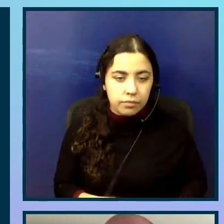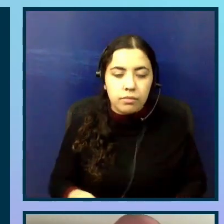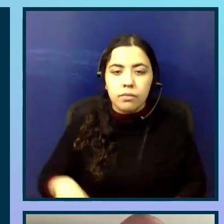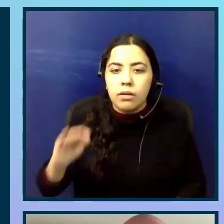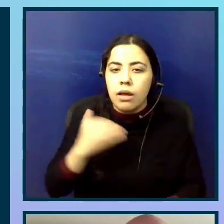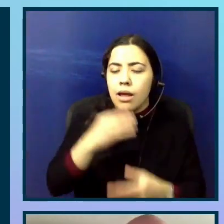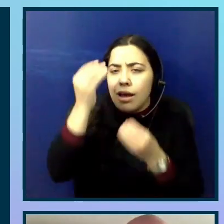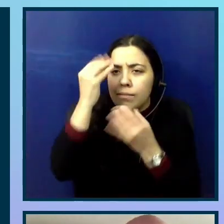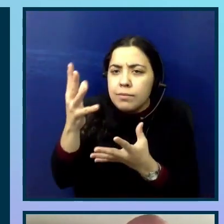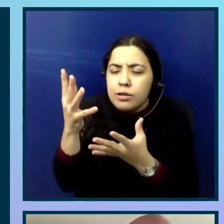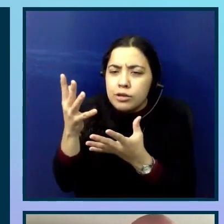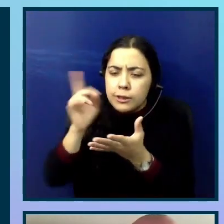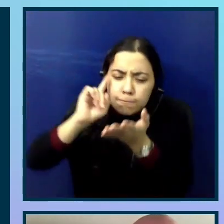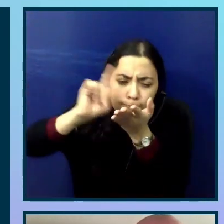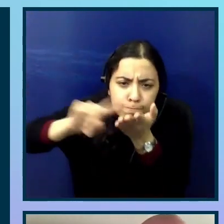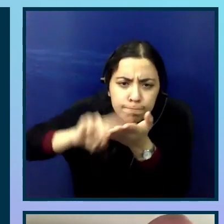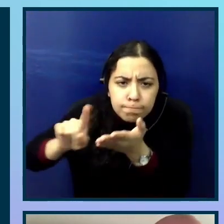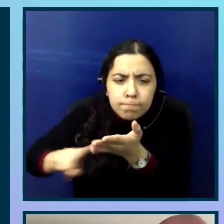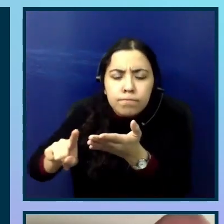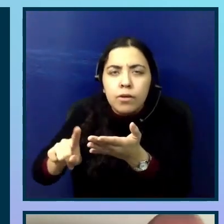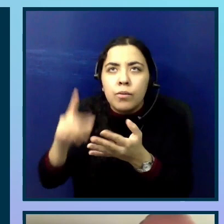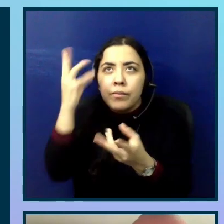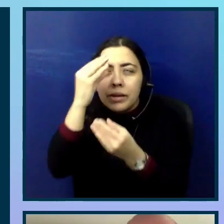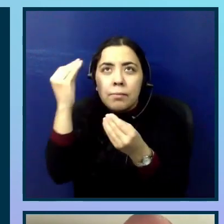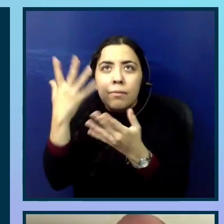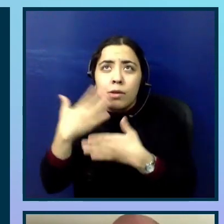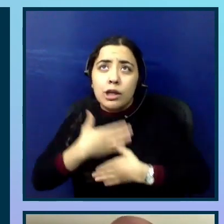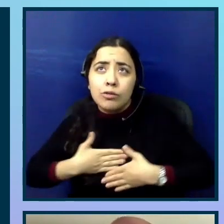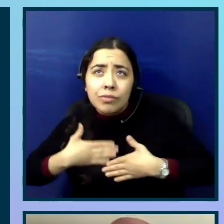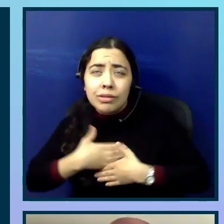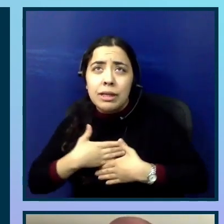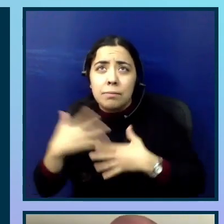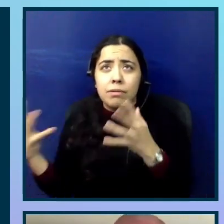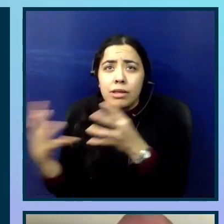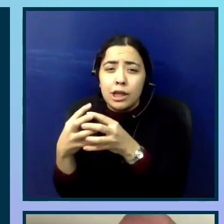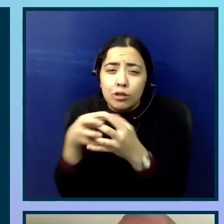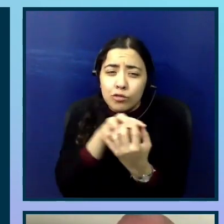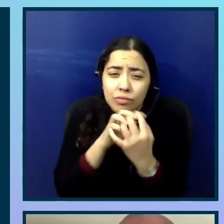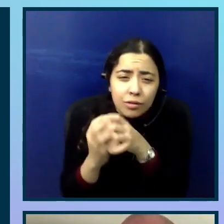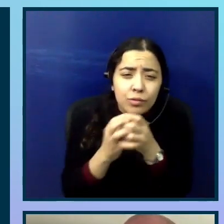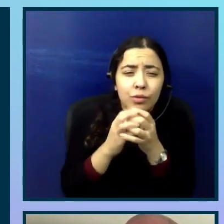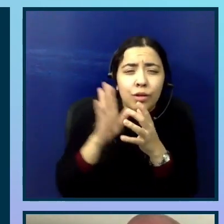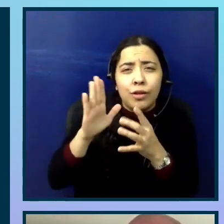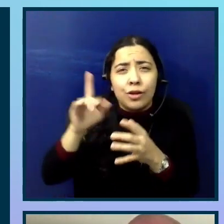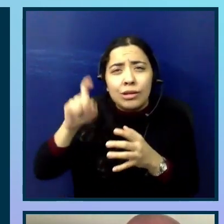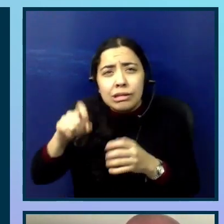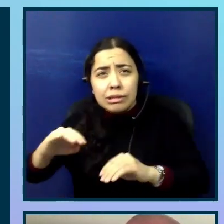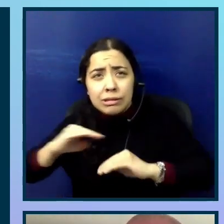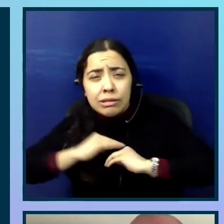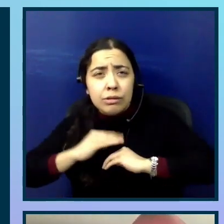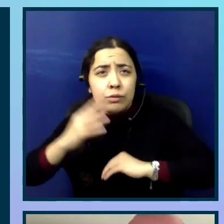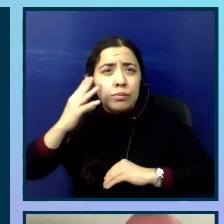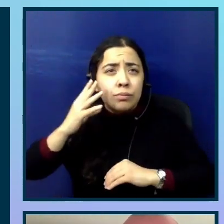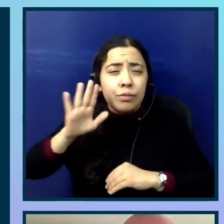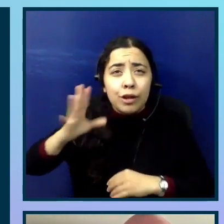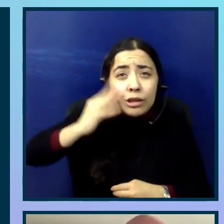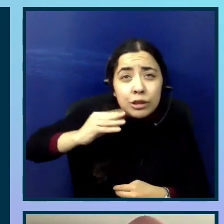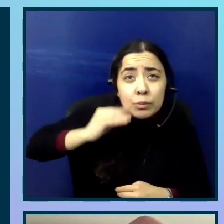from intersection needs through to bringing in satisfaction data around UX experience and on the same platform,